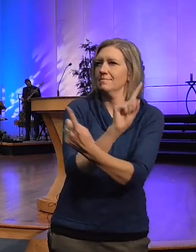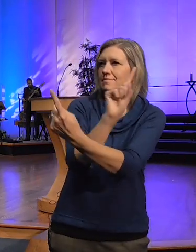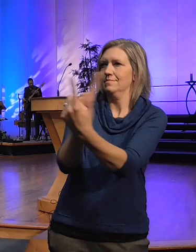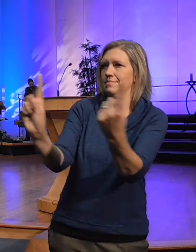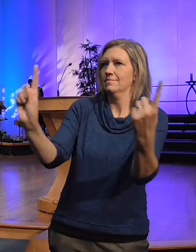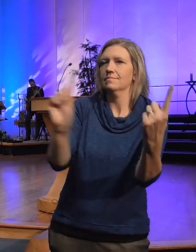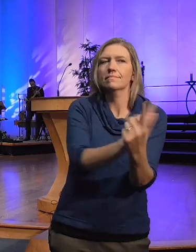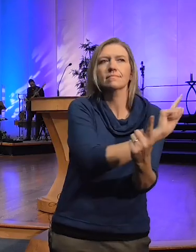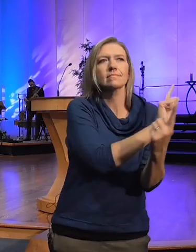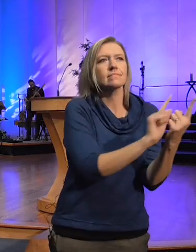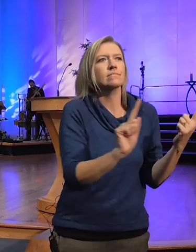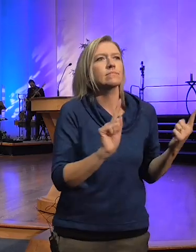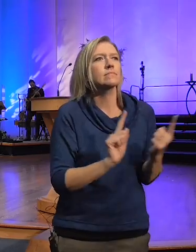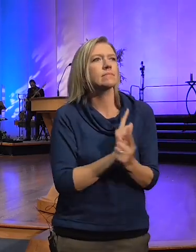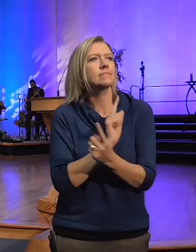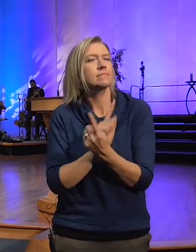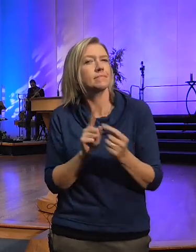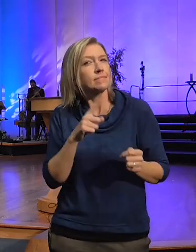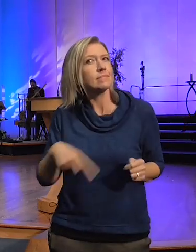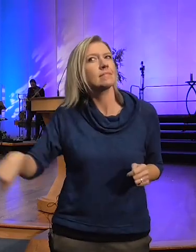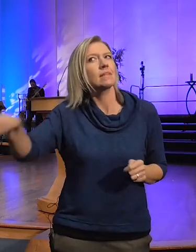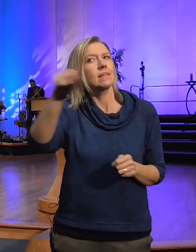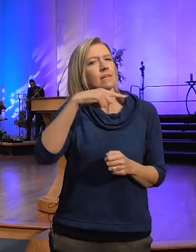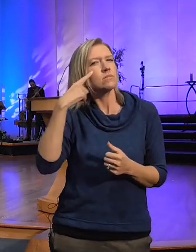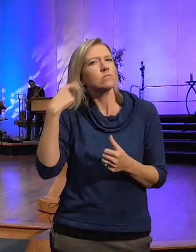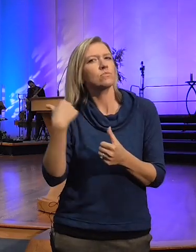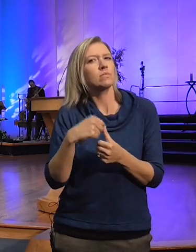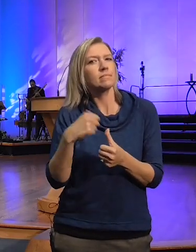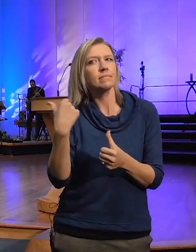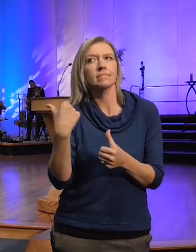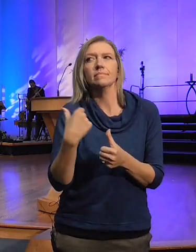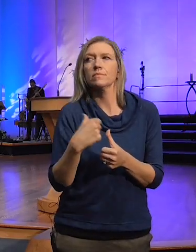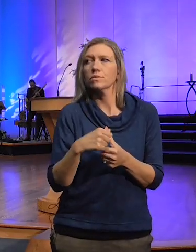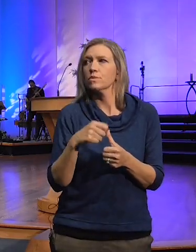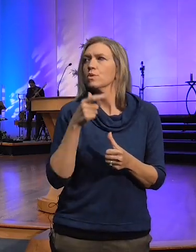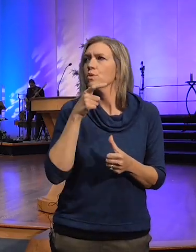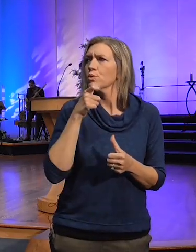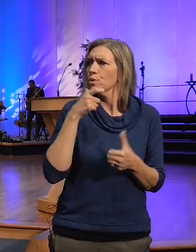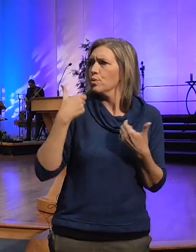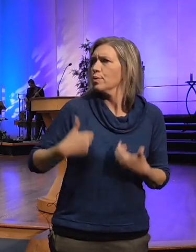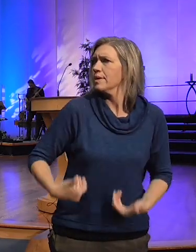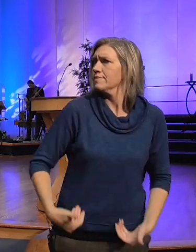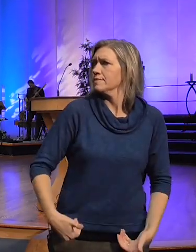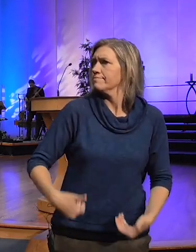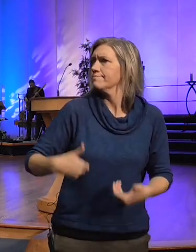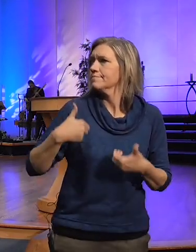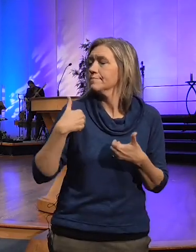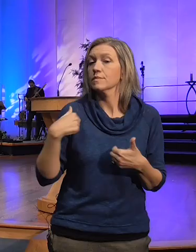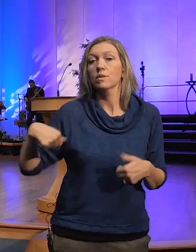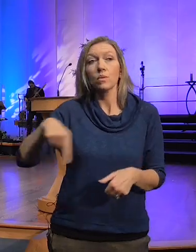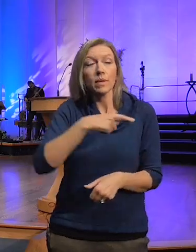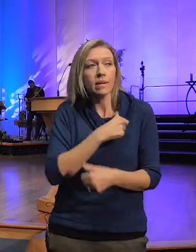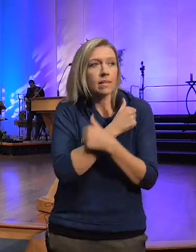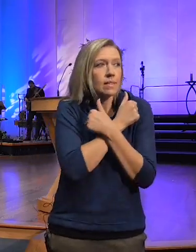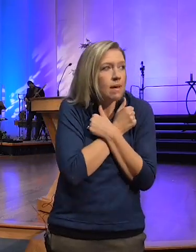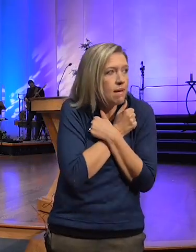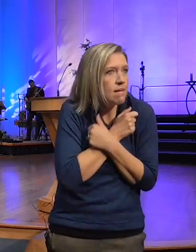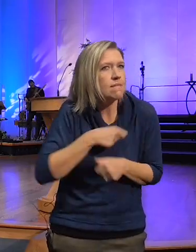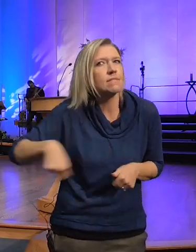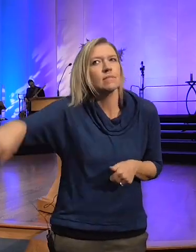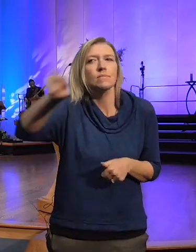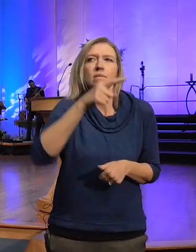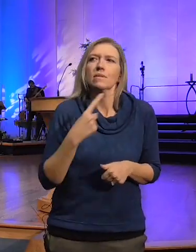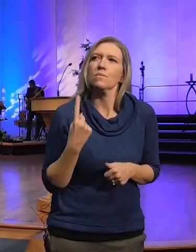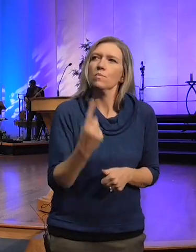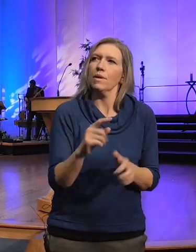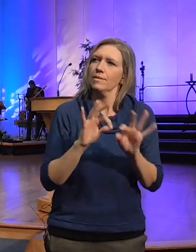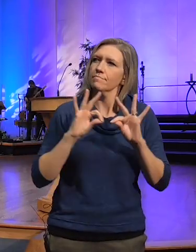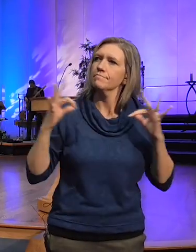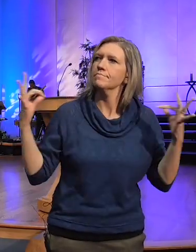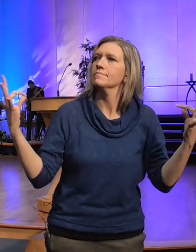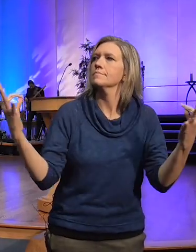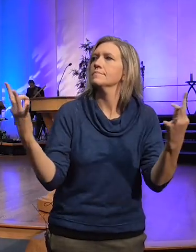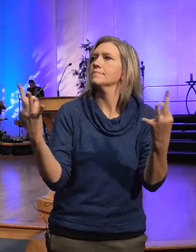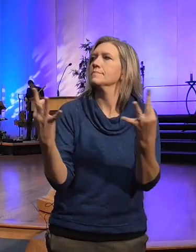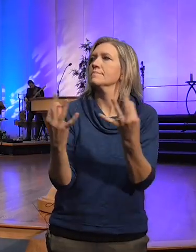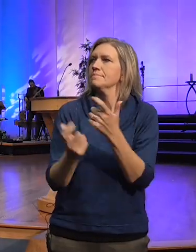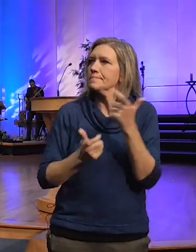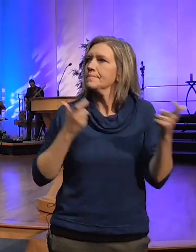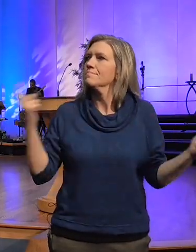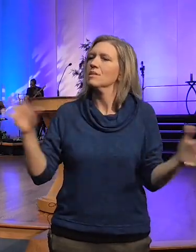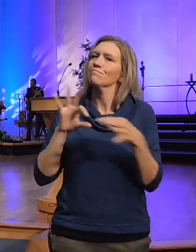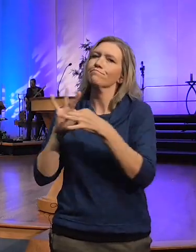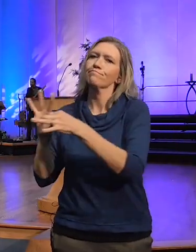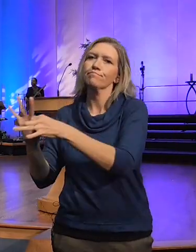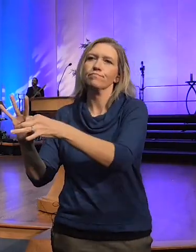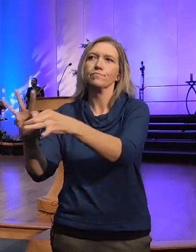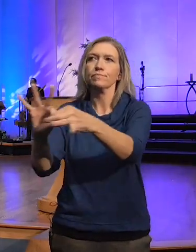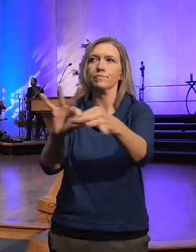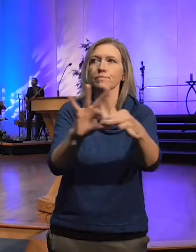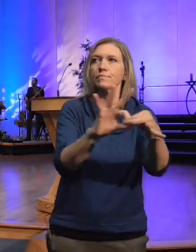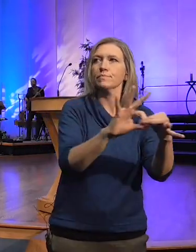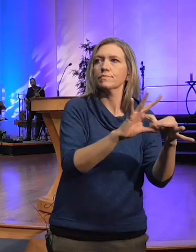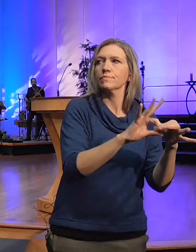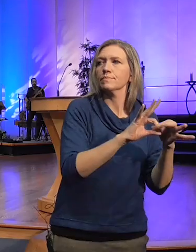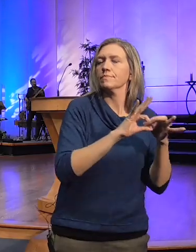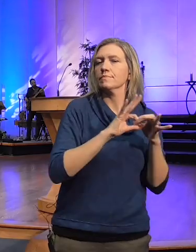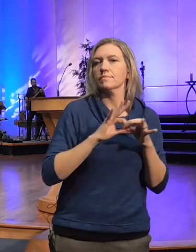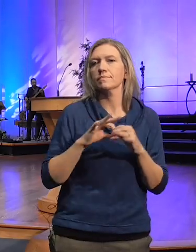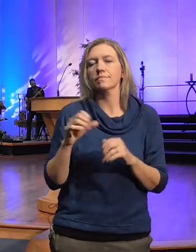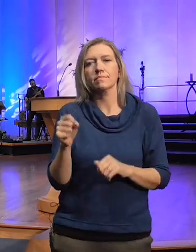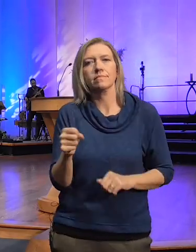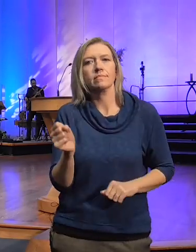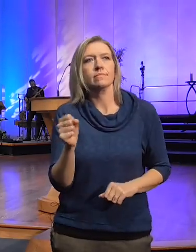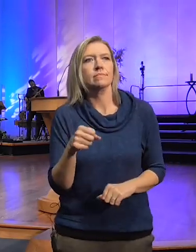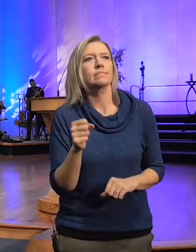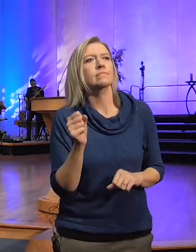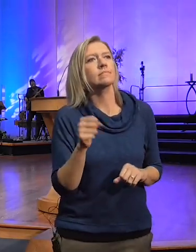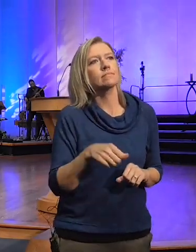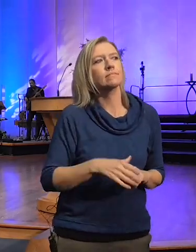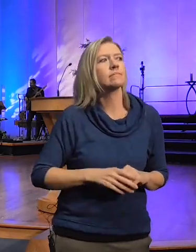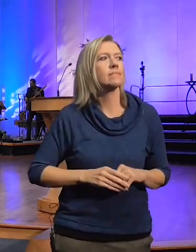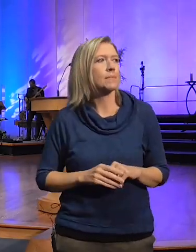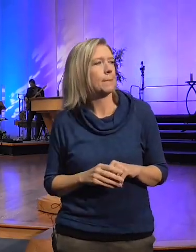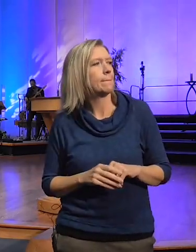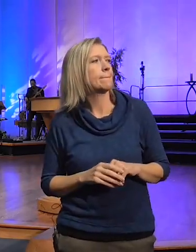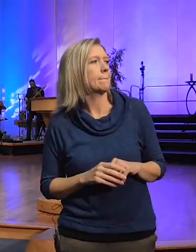everybody let's be reminding who we come to be we I love you I want one B family he hey yeah hey hey